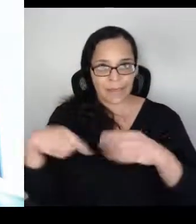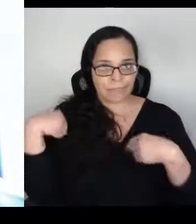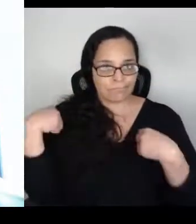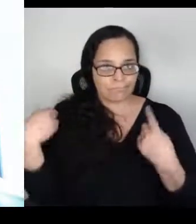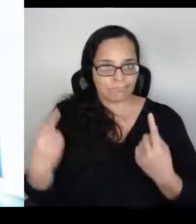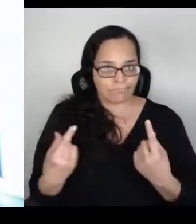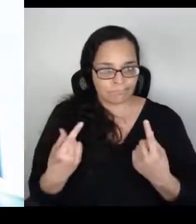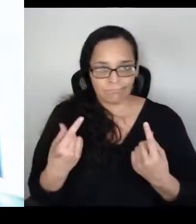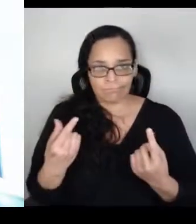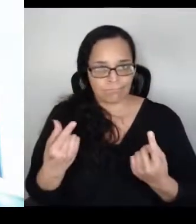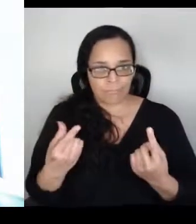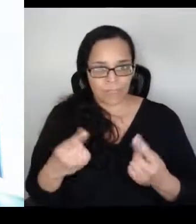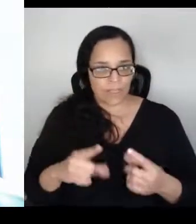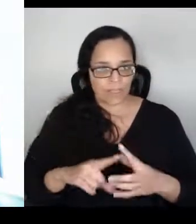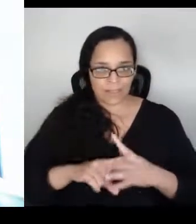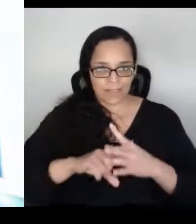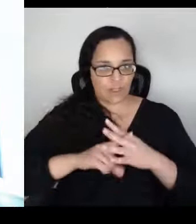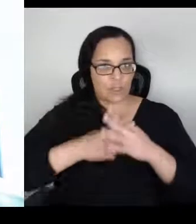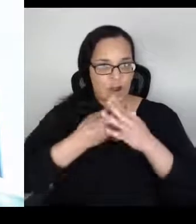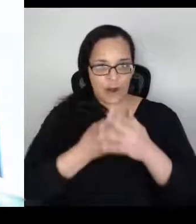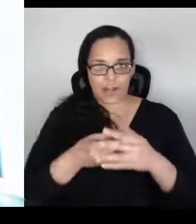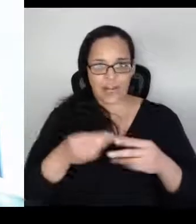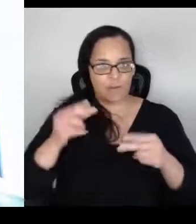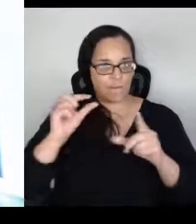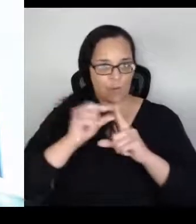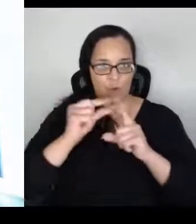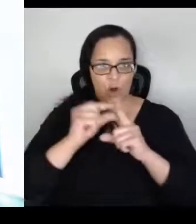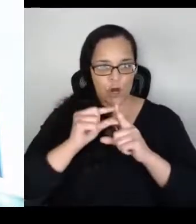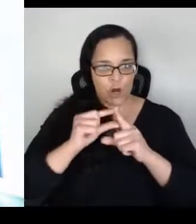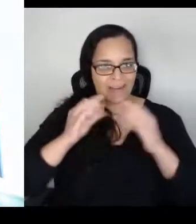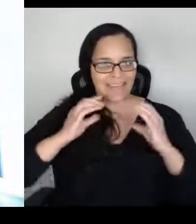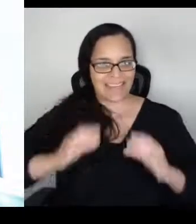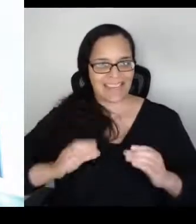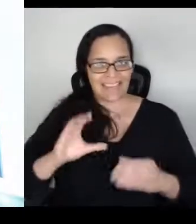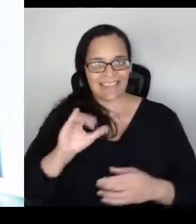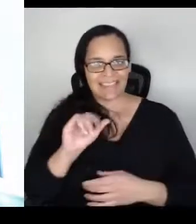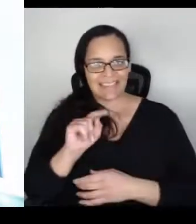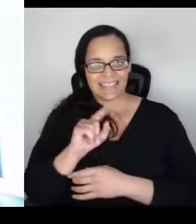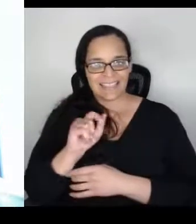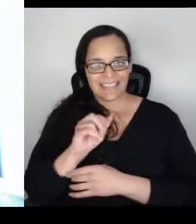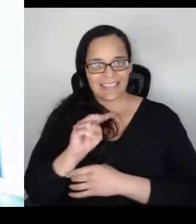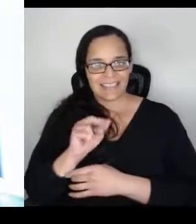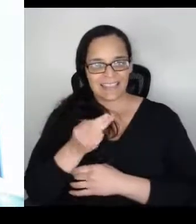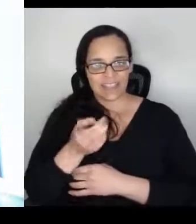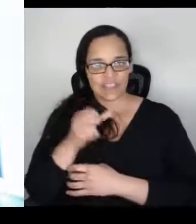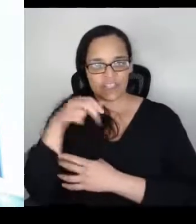of citizenship in this country, thinking about the exclusion of indigenous people,